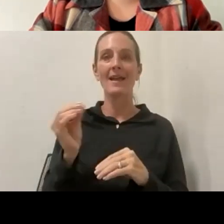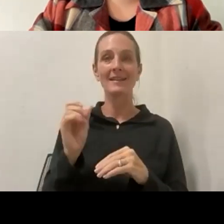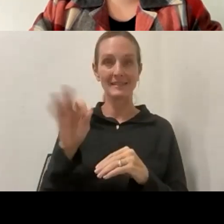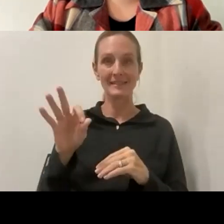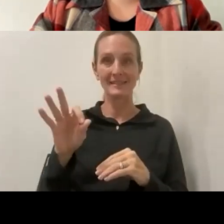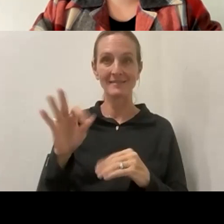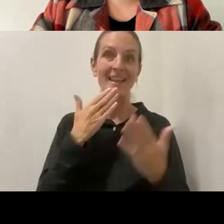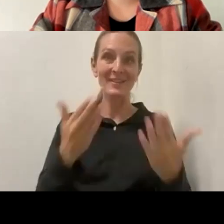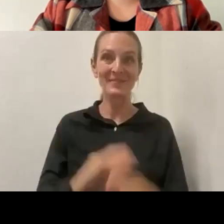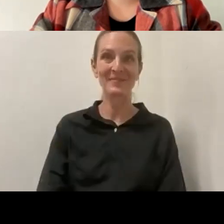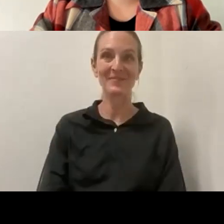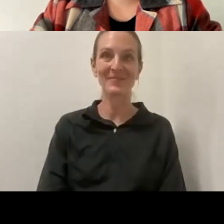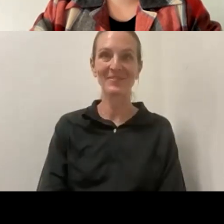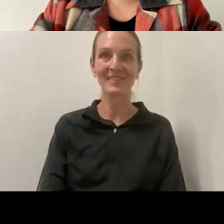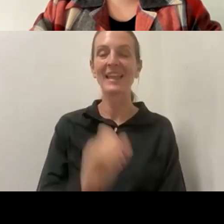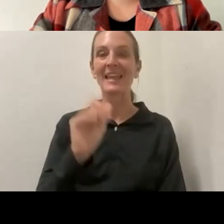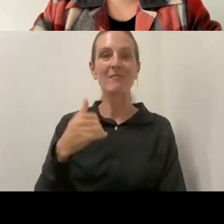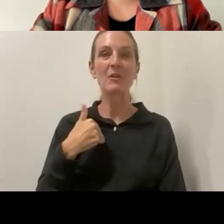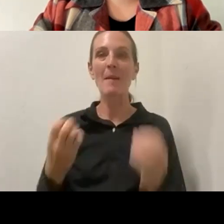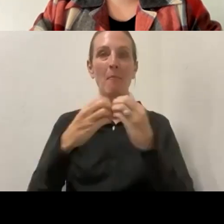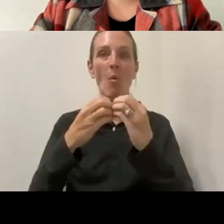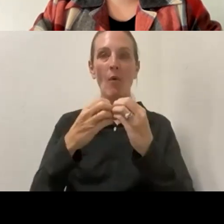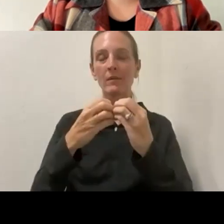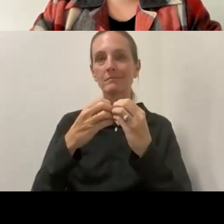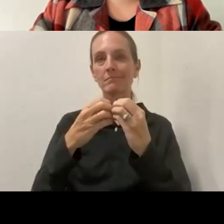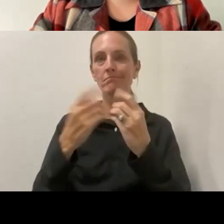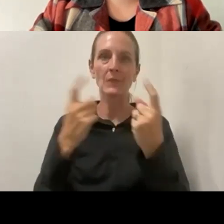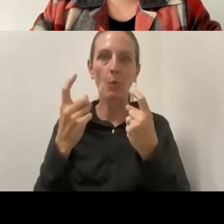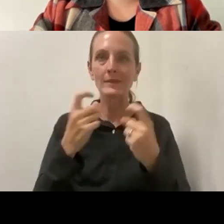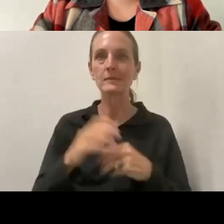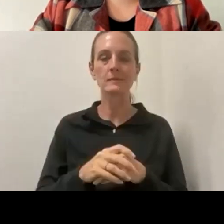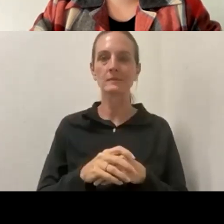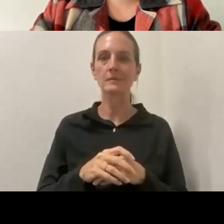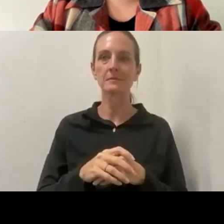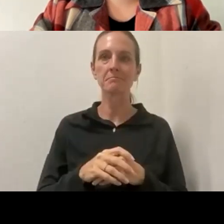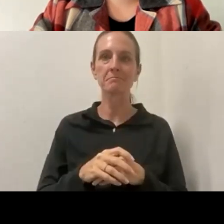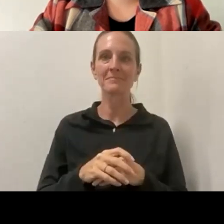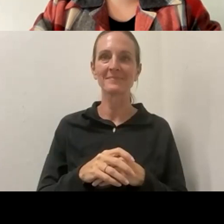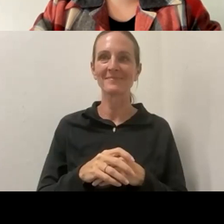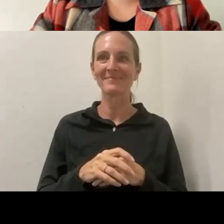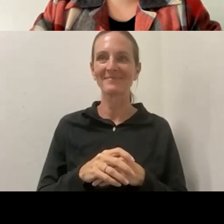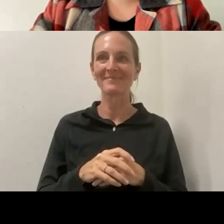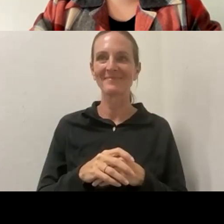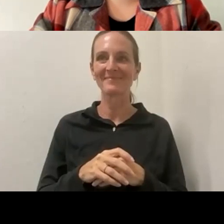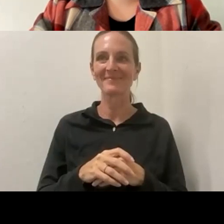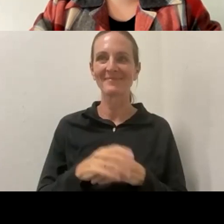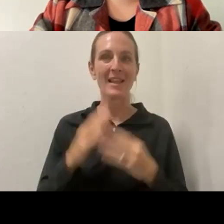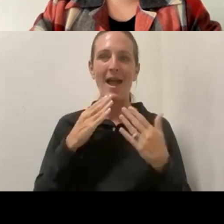If you have any other questions... I don't know how to continue that, I'm sorry.